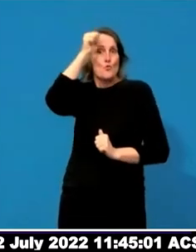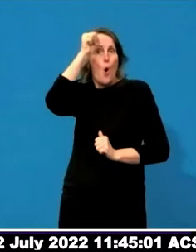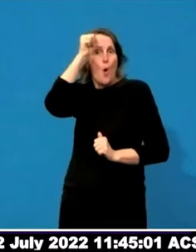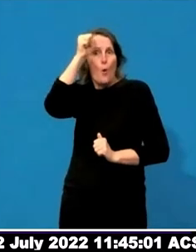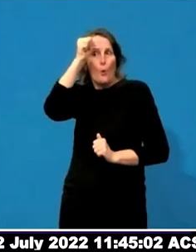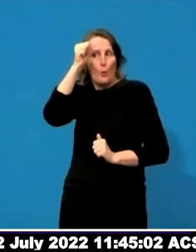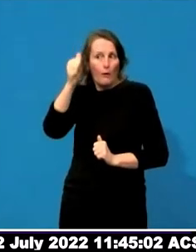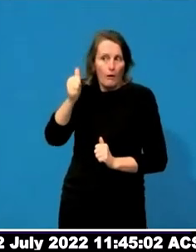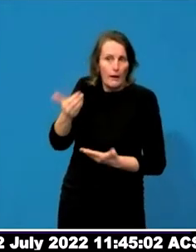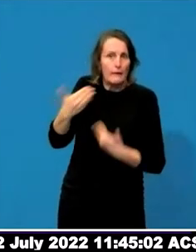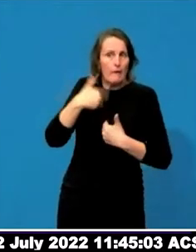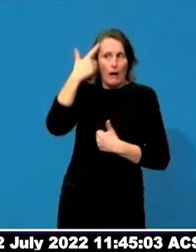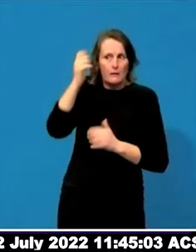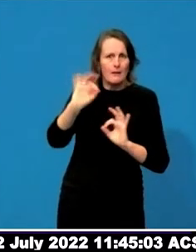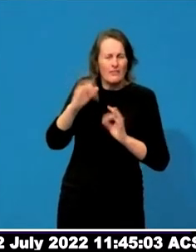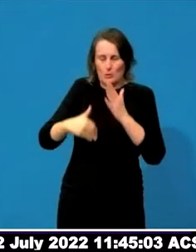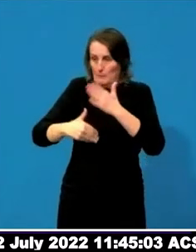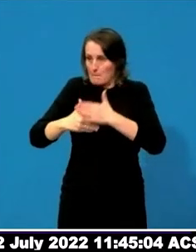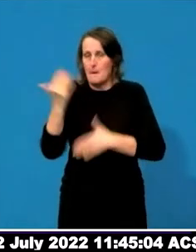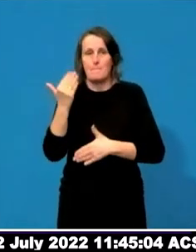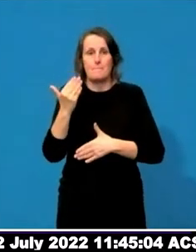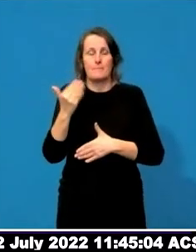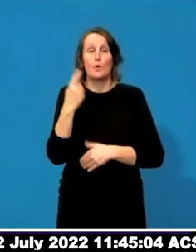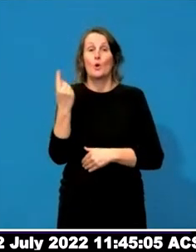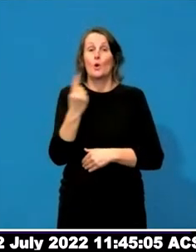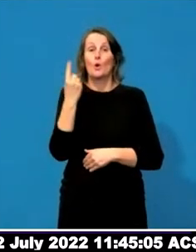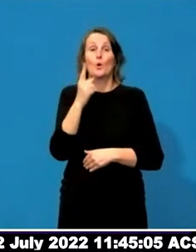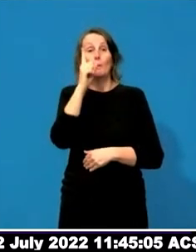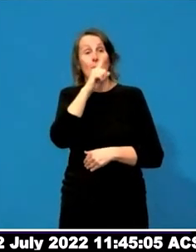Often people that are in supported independent living